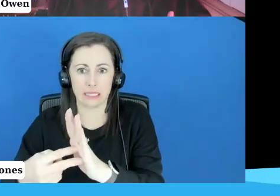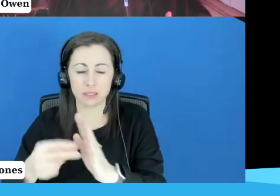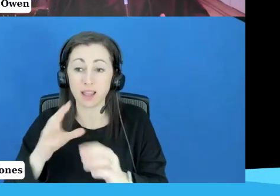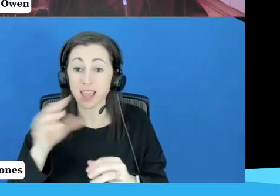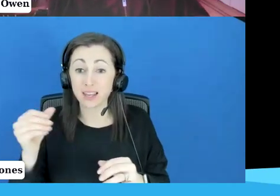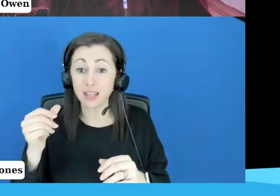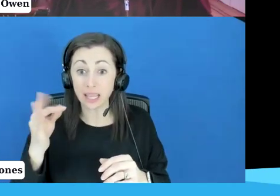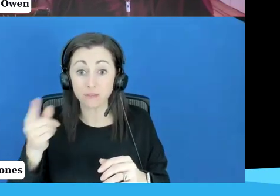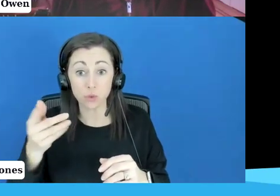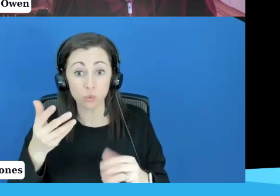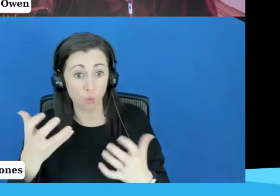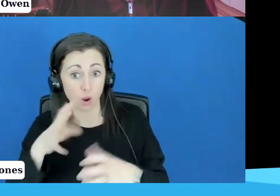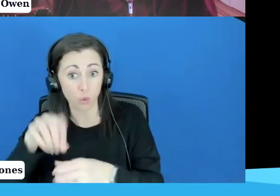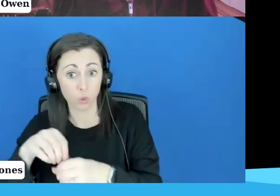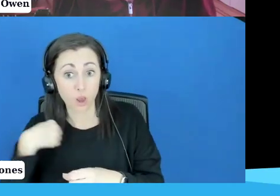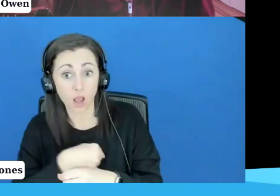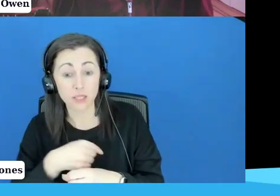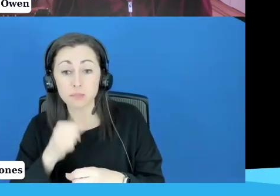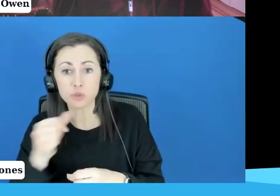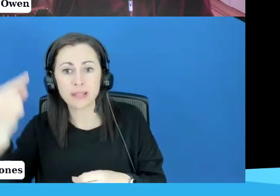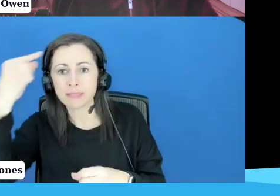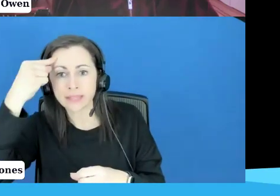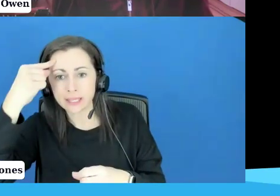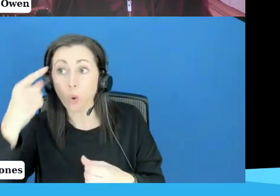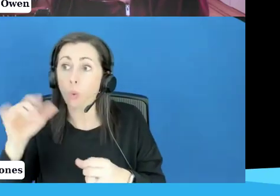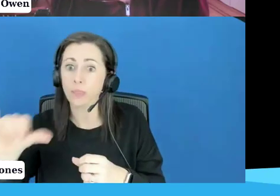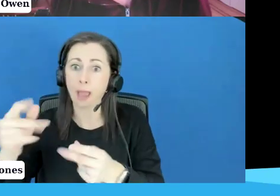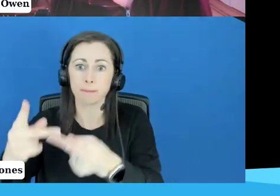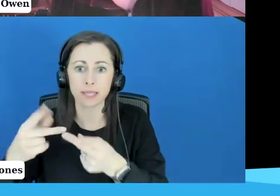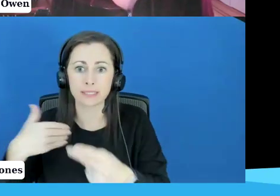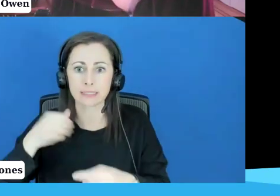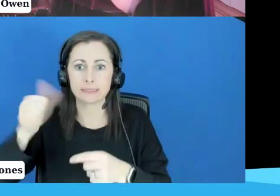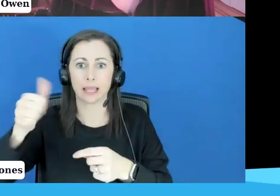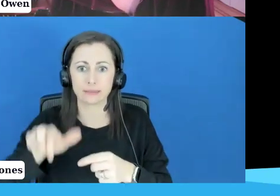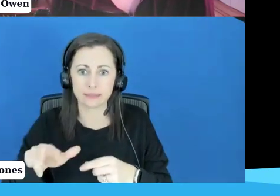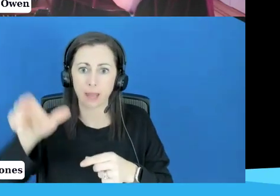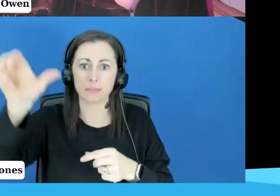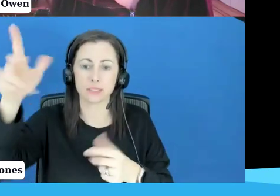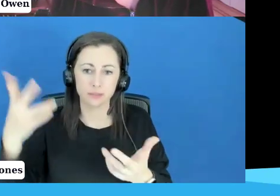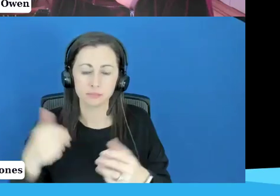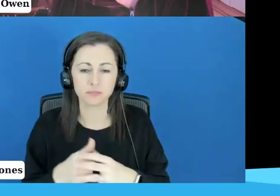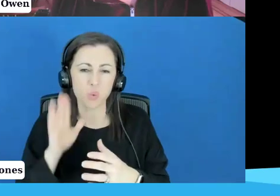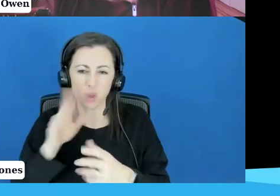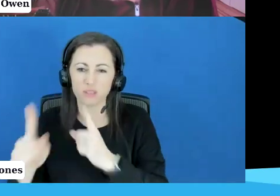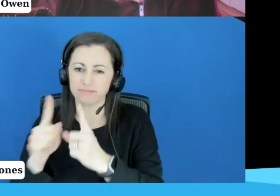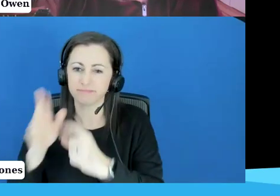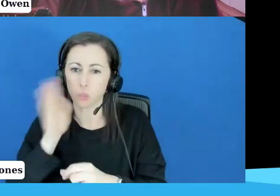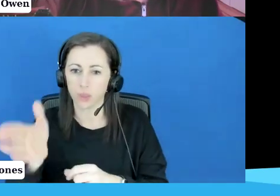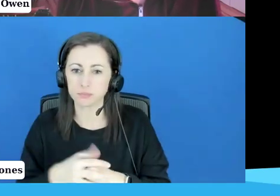You didn't think that it has 10 steps. The other part of our parenting that I think is going to take a different track